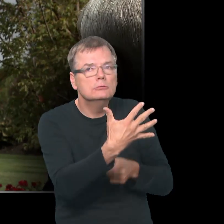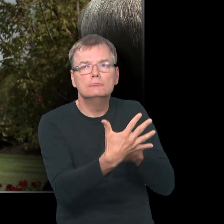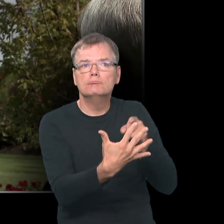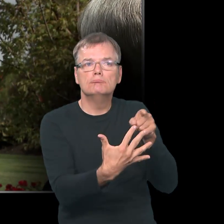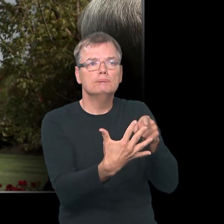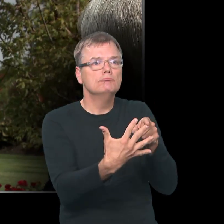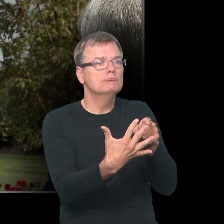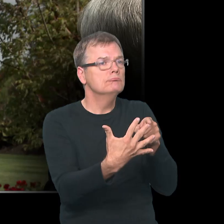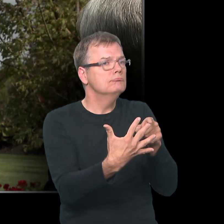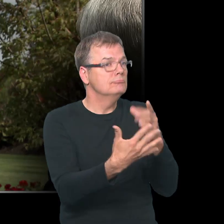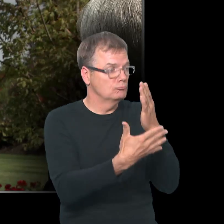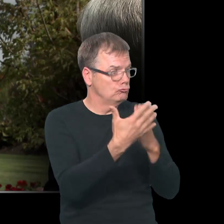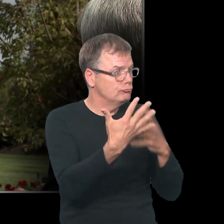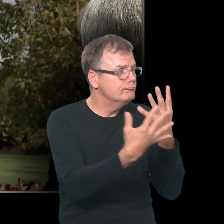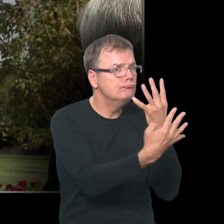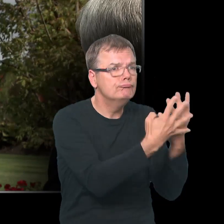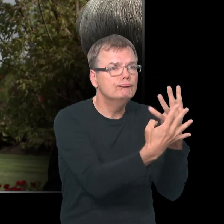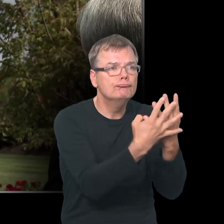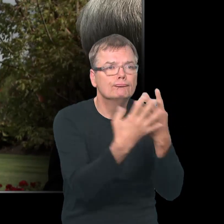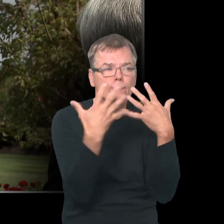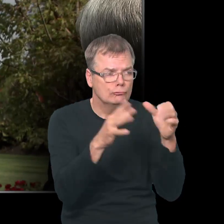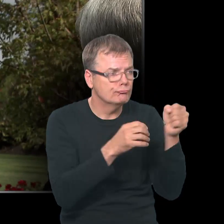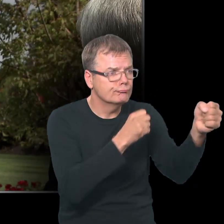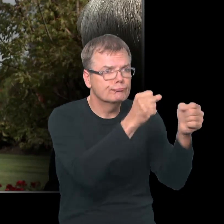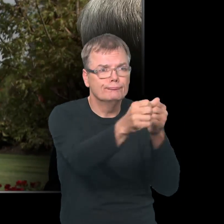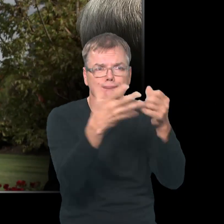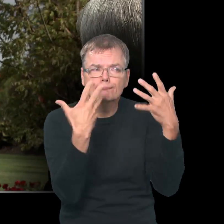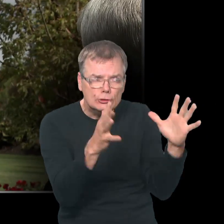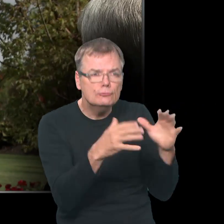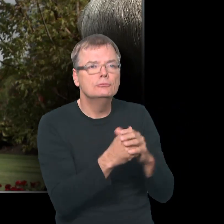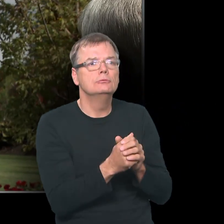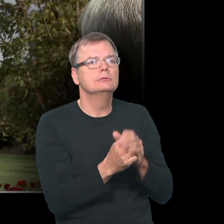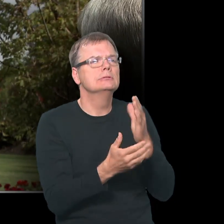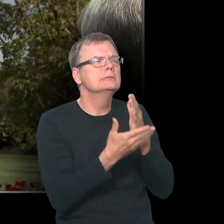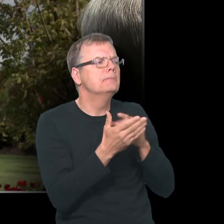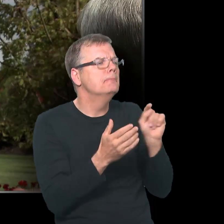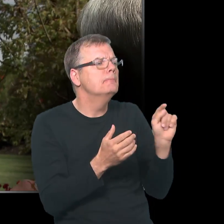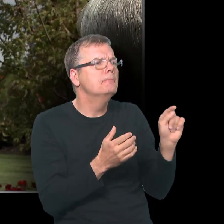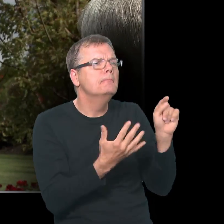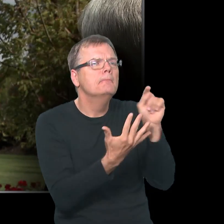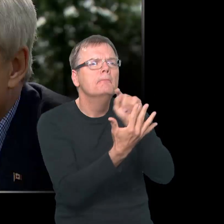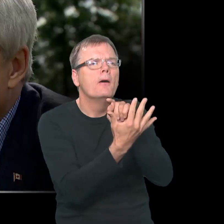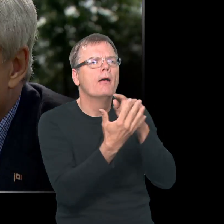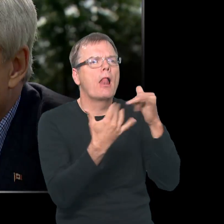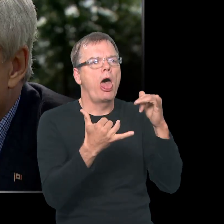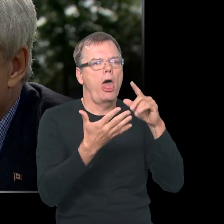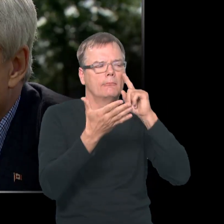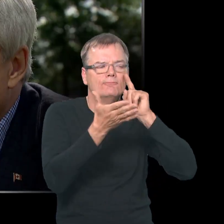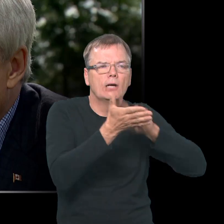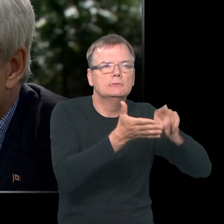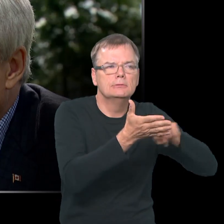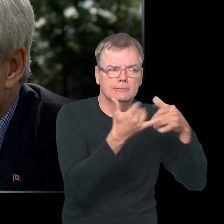who have either been charged with something, gone to jail because of something,